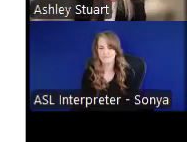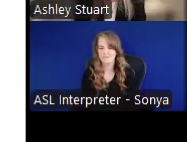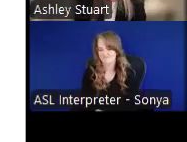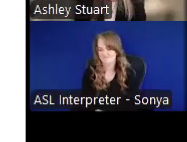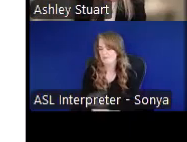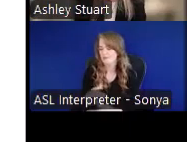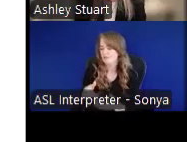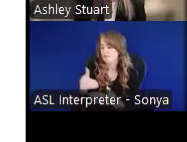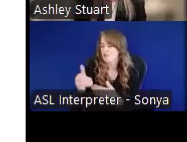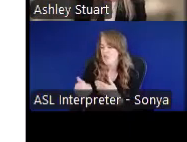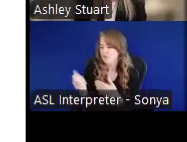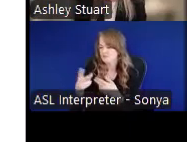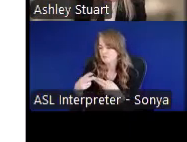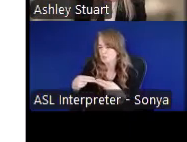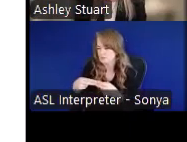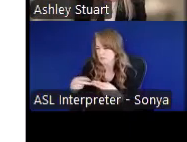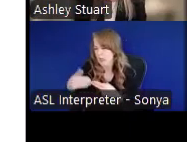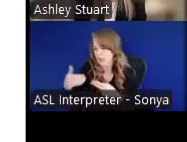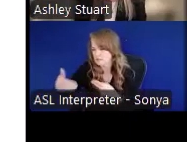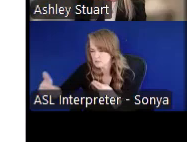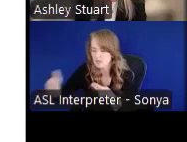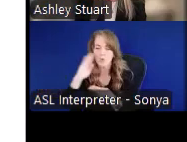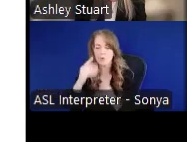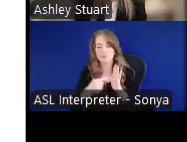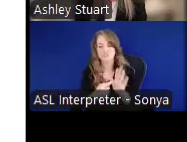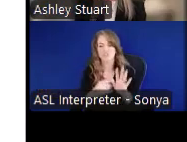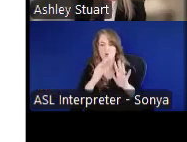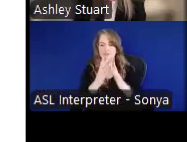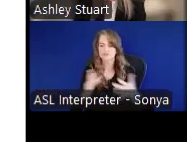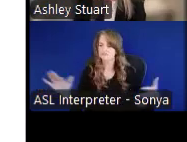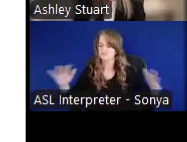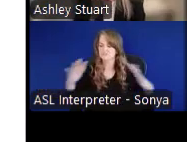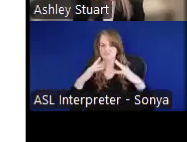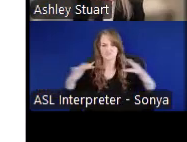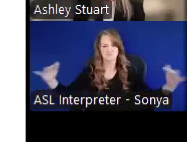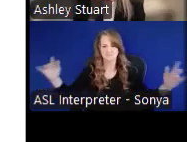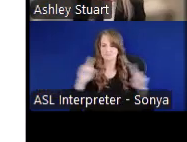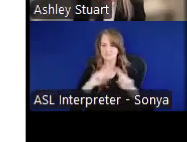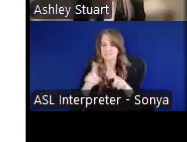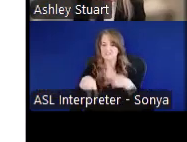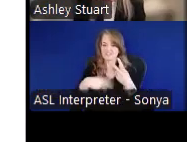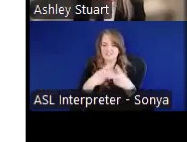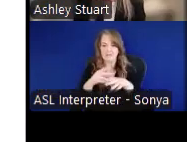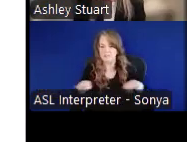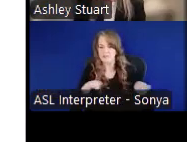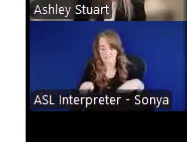slides here. There. Range of behaviors that you all have likely encountered in the